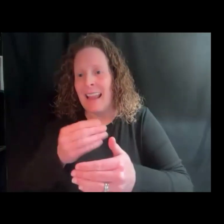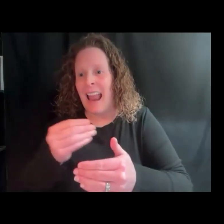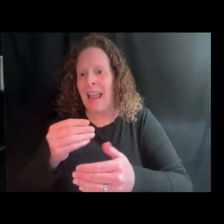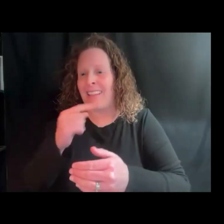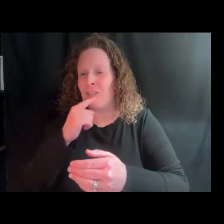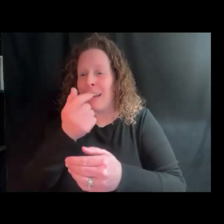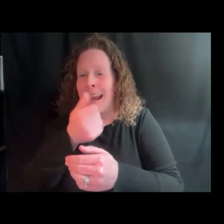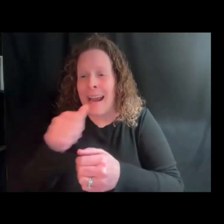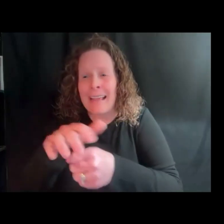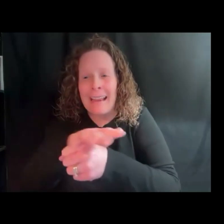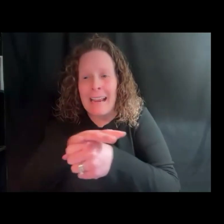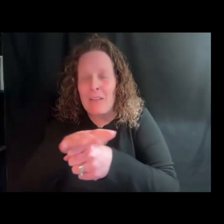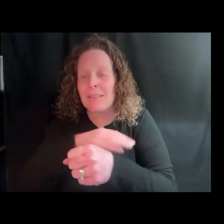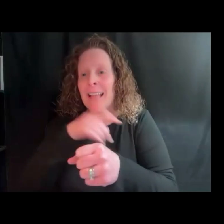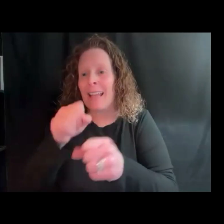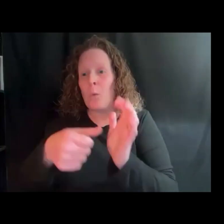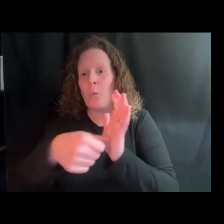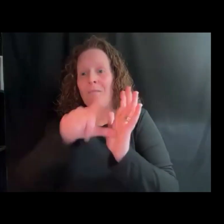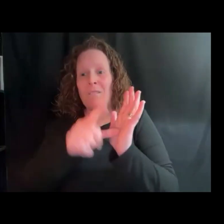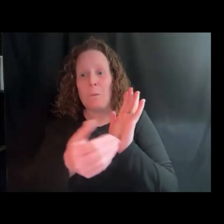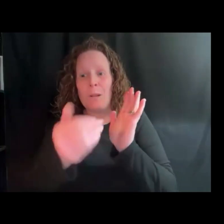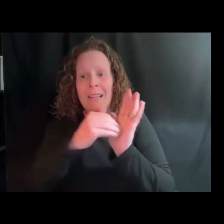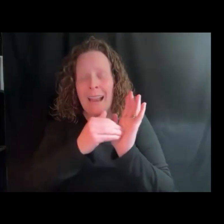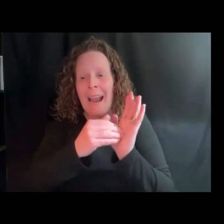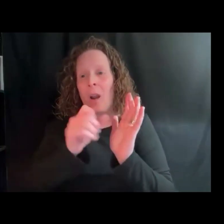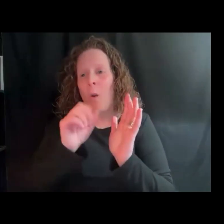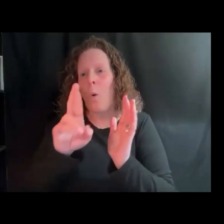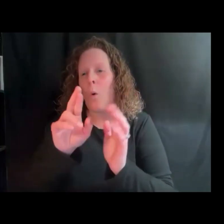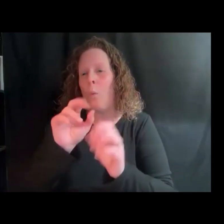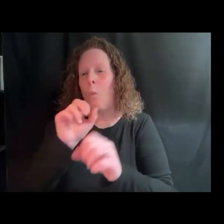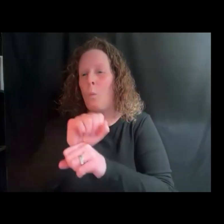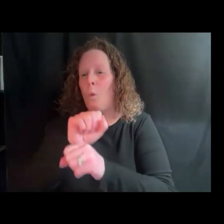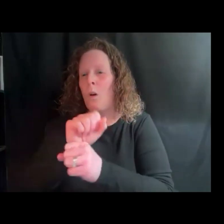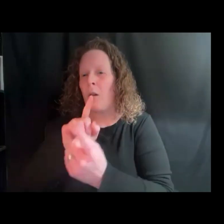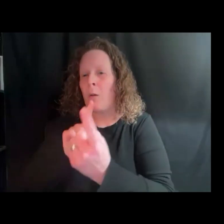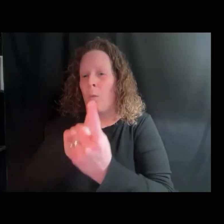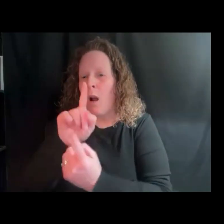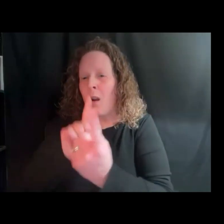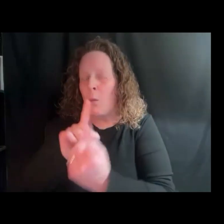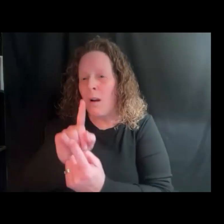what's being gone after right? So are there areas that need to